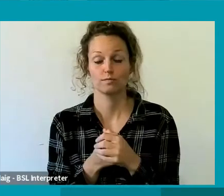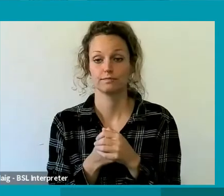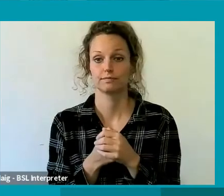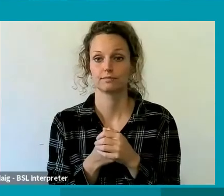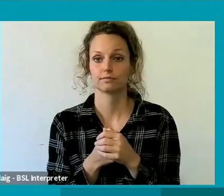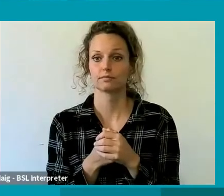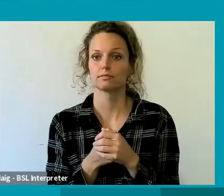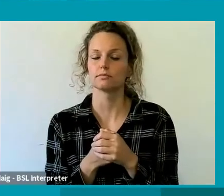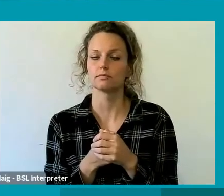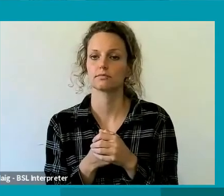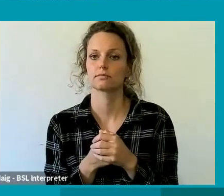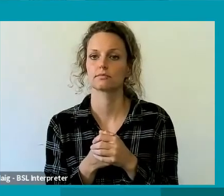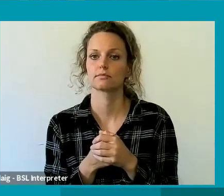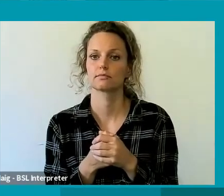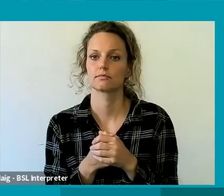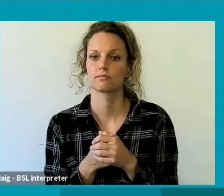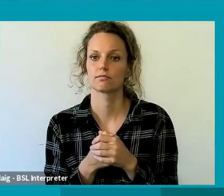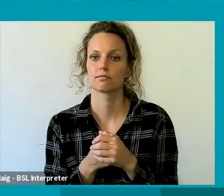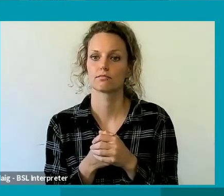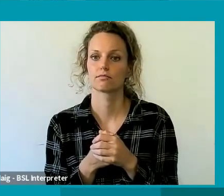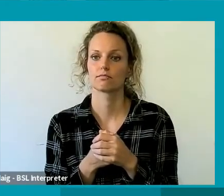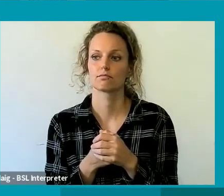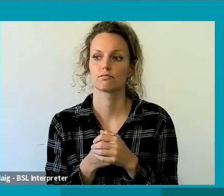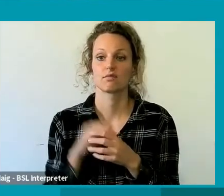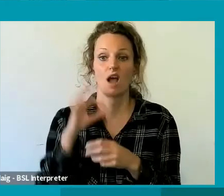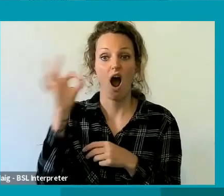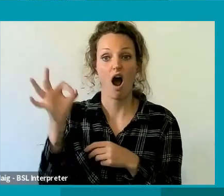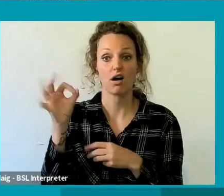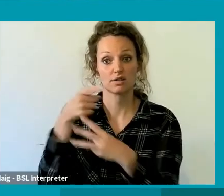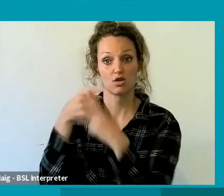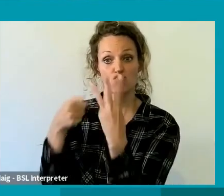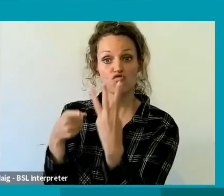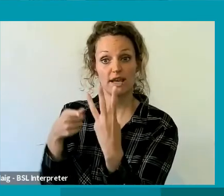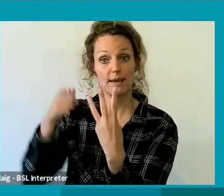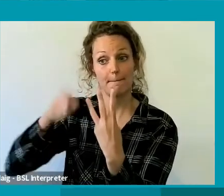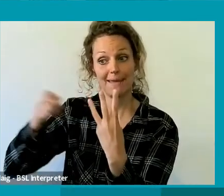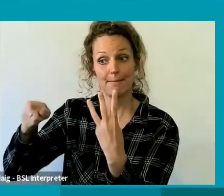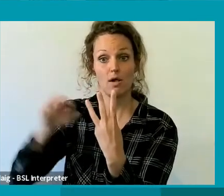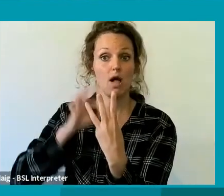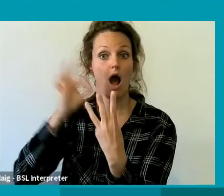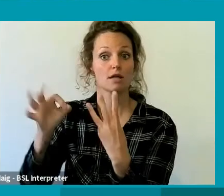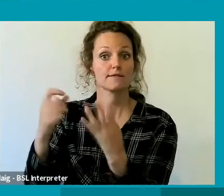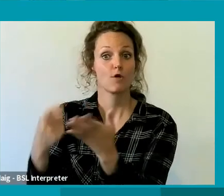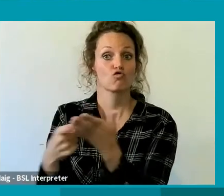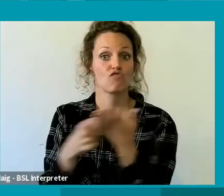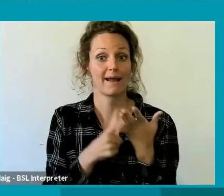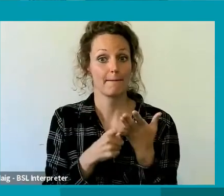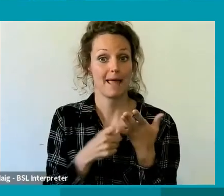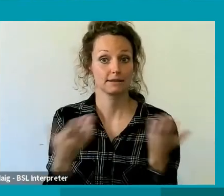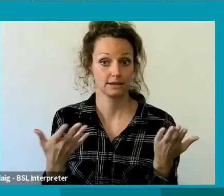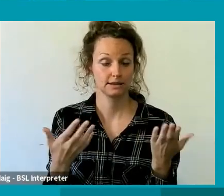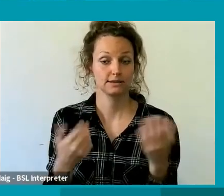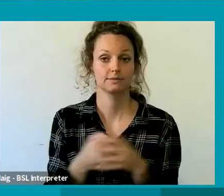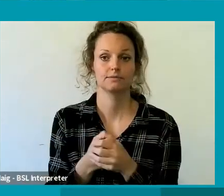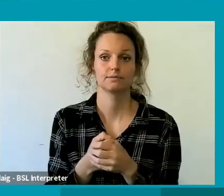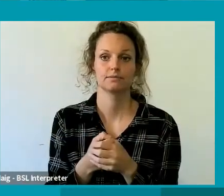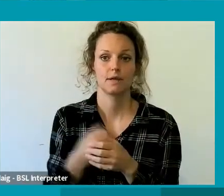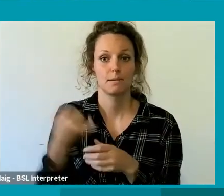Why not reach out to three people and ask for recommendations? Can be a previous manager, a current manager?